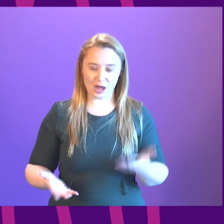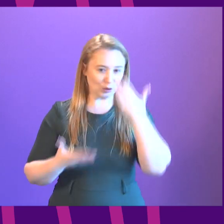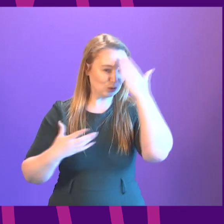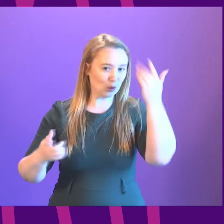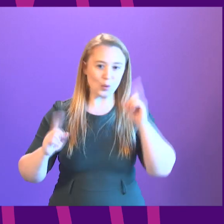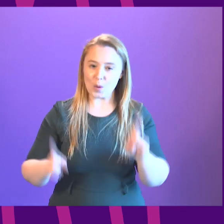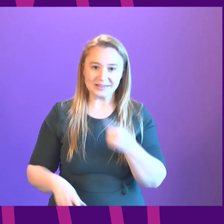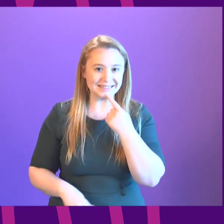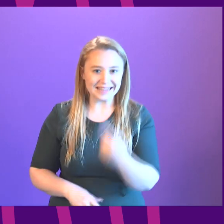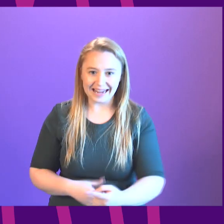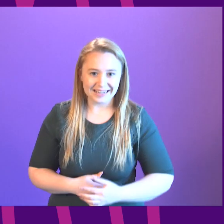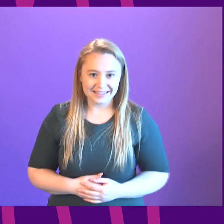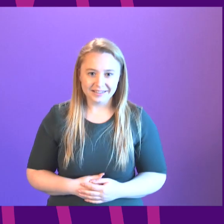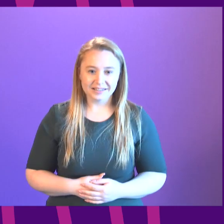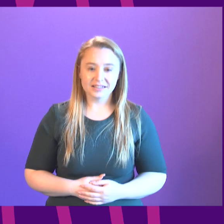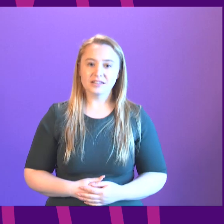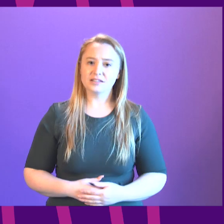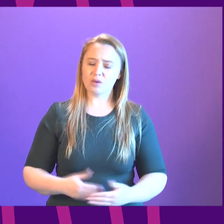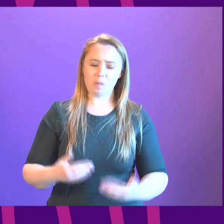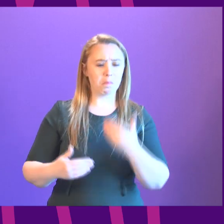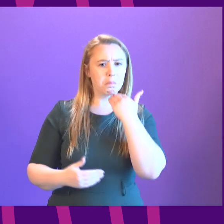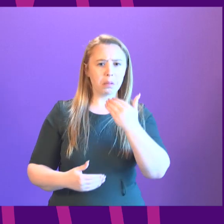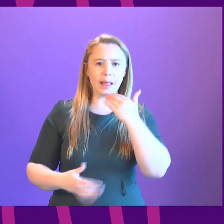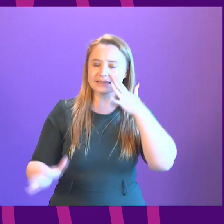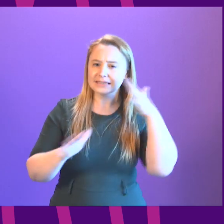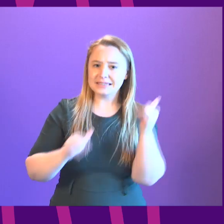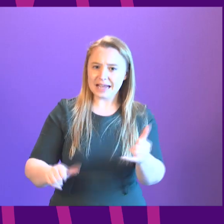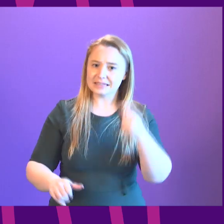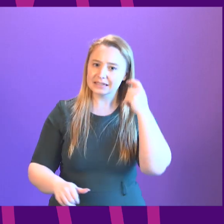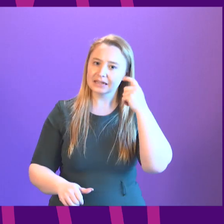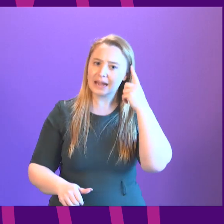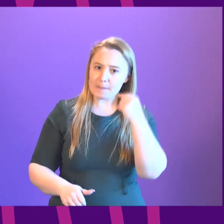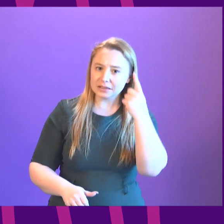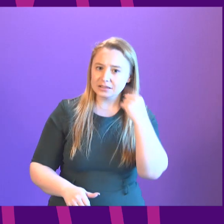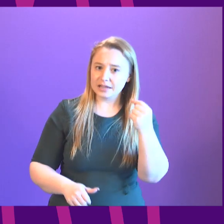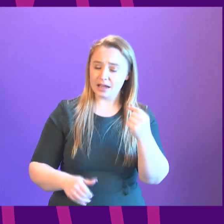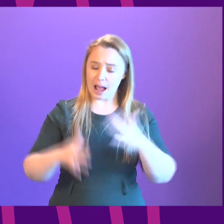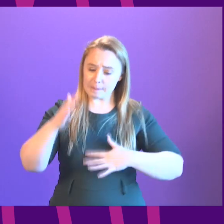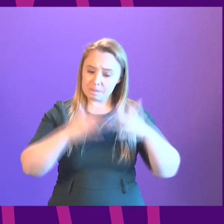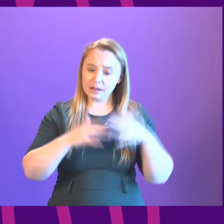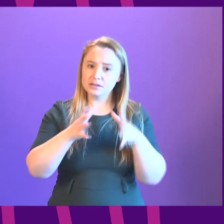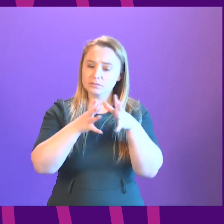have plenty of testing capacity and we are building it up. These are not simple equations